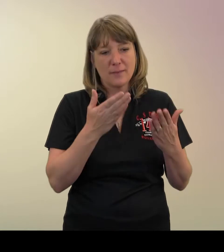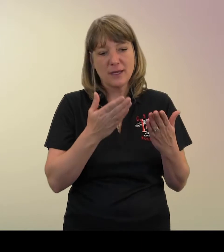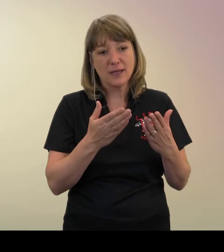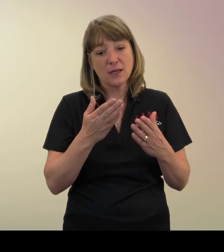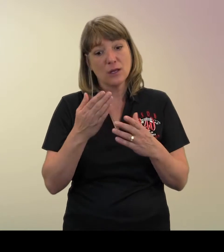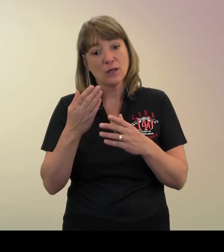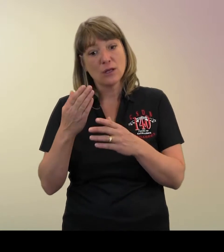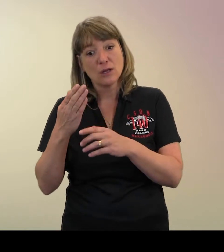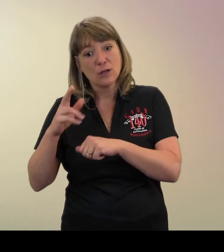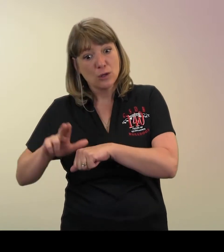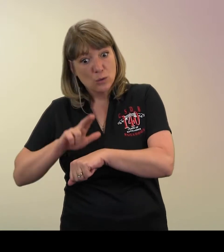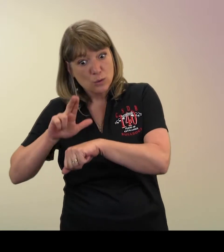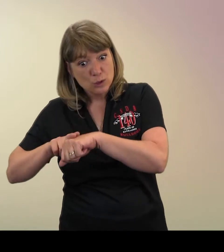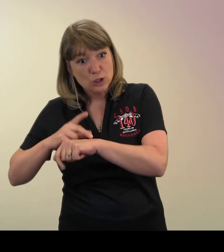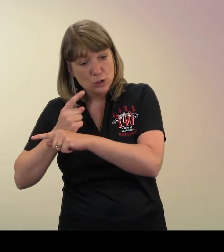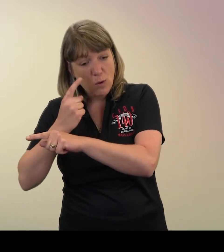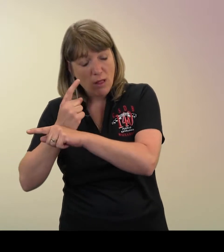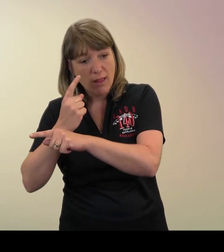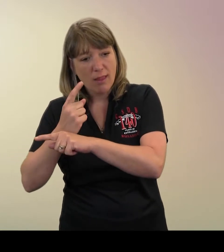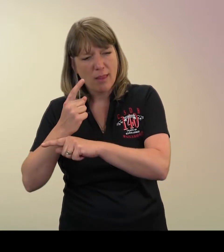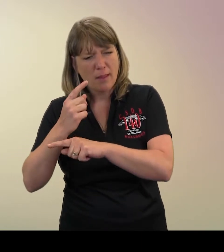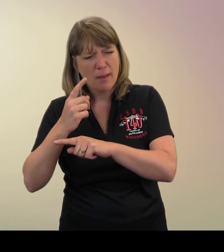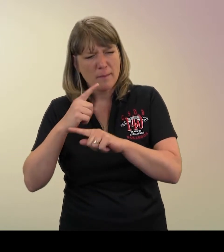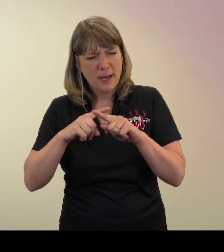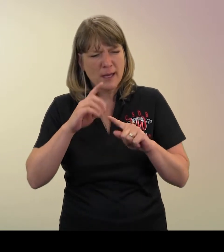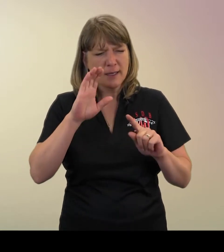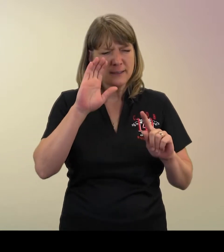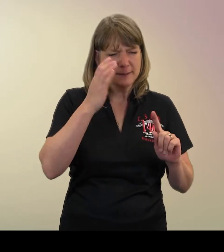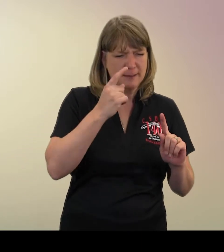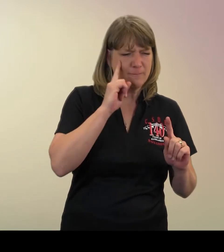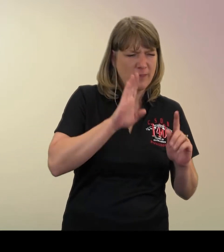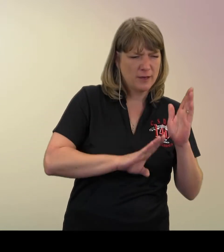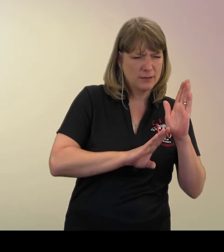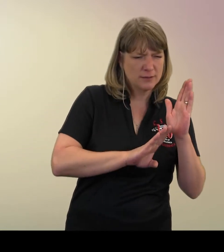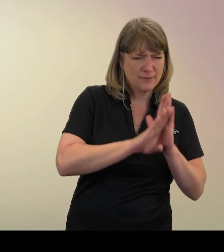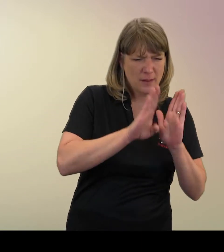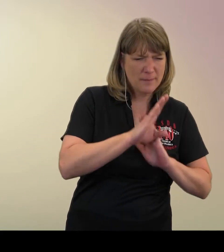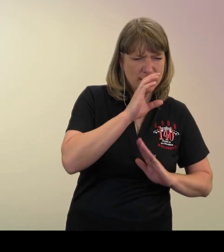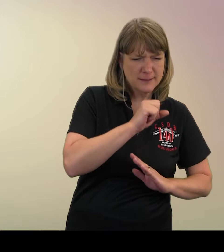or one that might be usual, but seems unusual